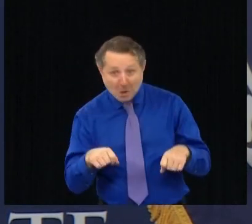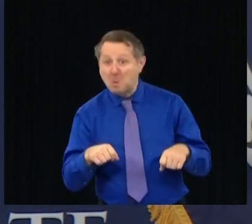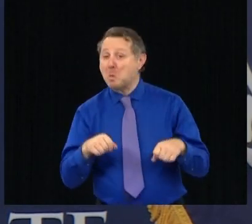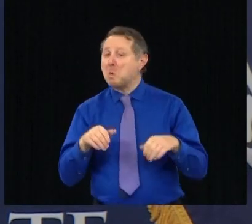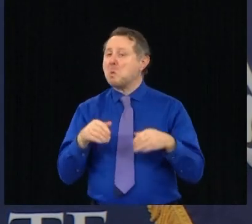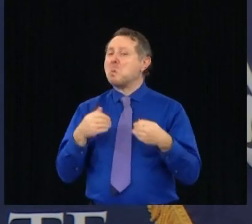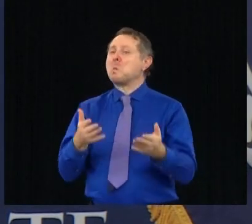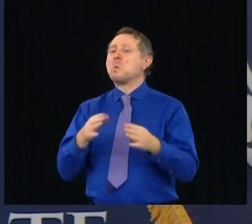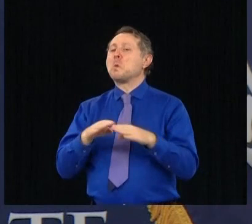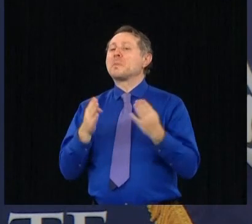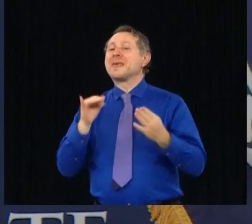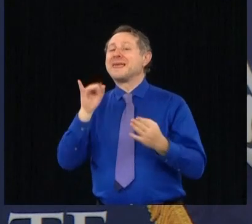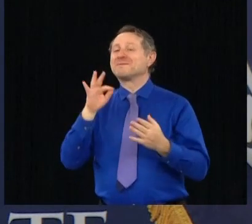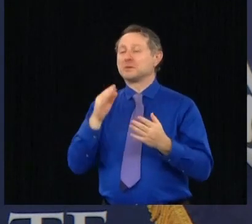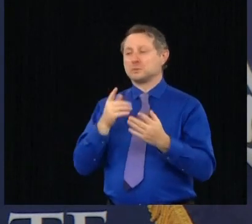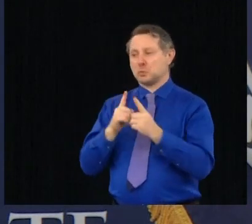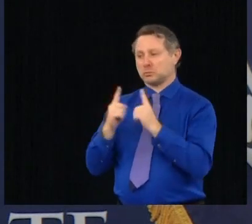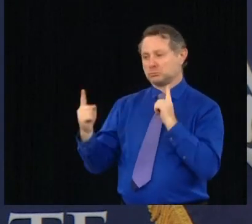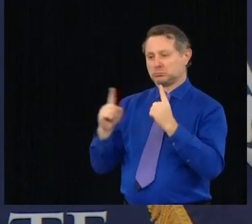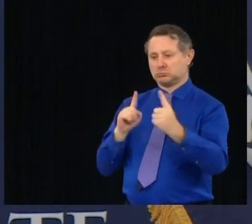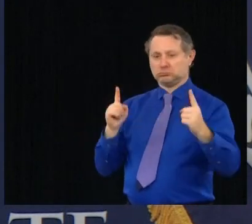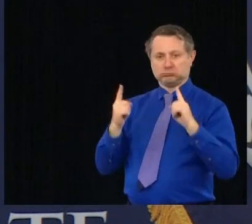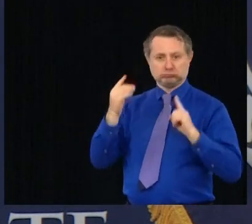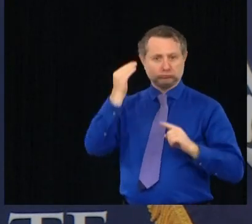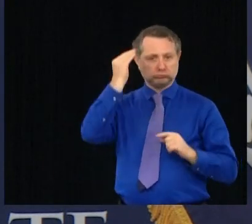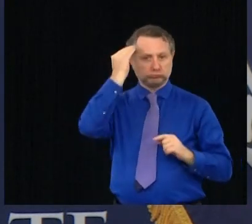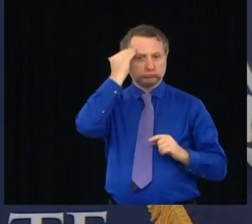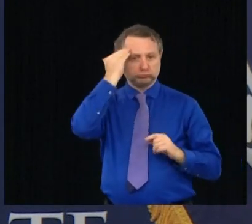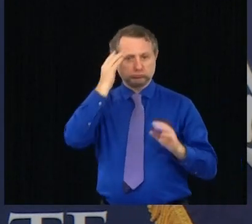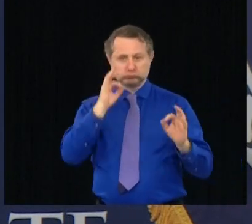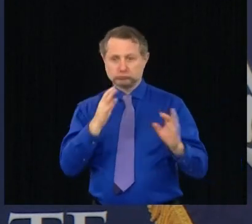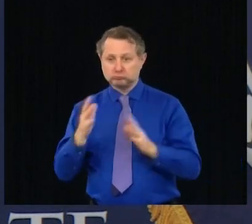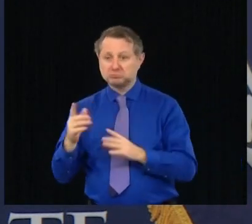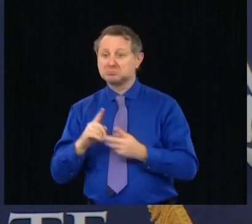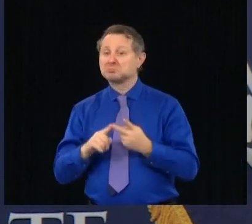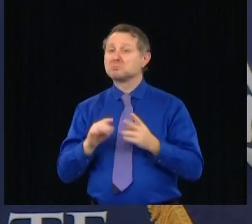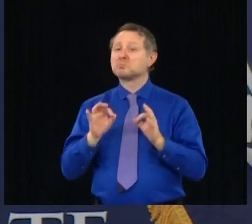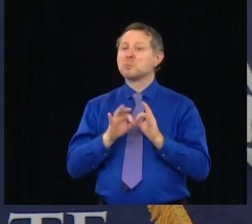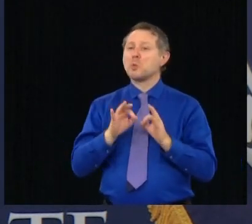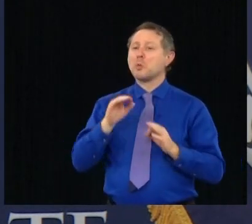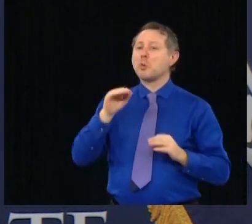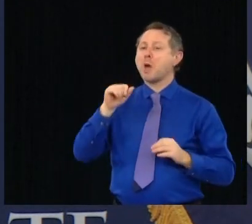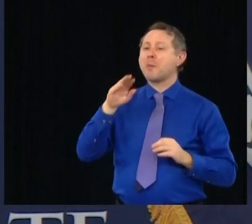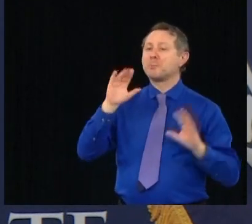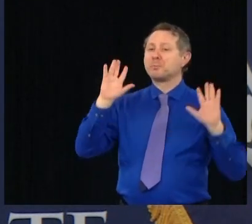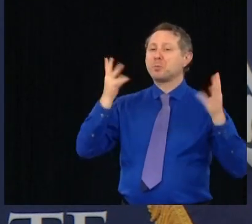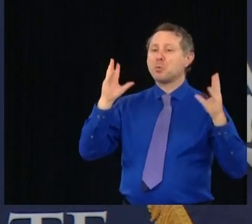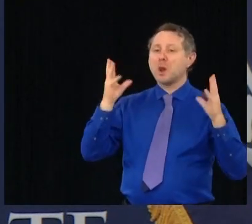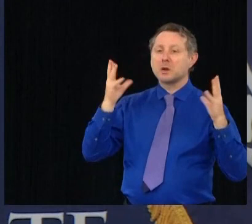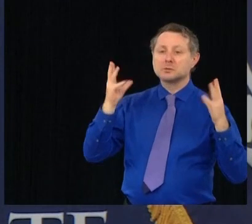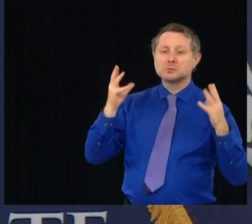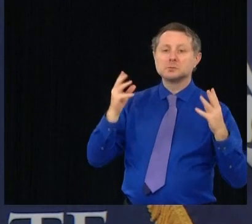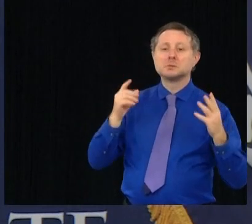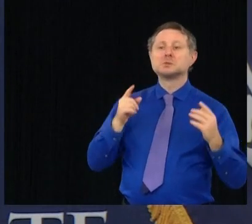APPOINTMENTS, DOCTORS OFFICES ARE OPERATING, CAN OPERATE WITH